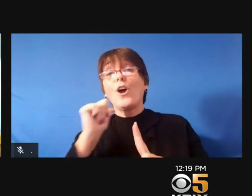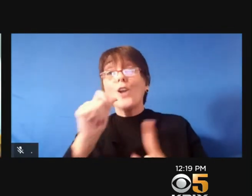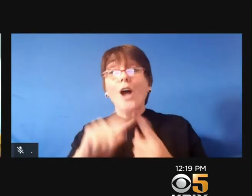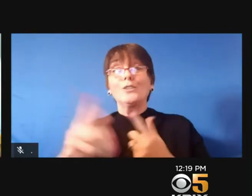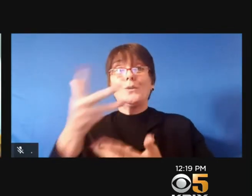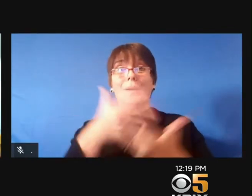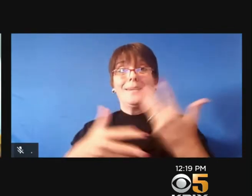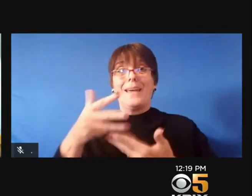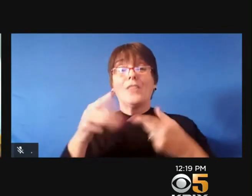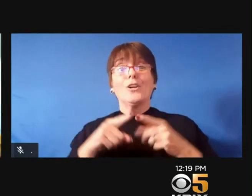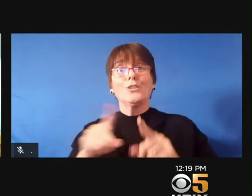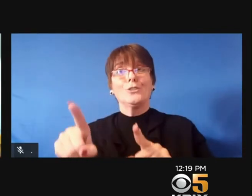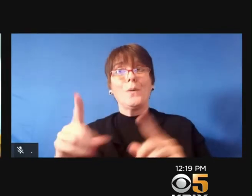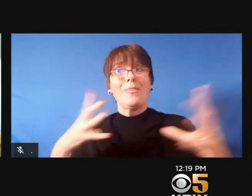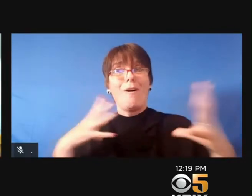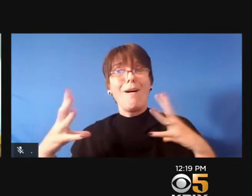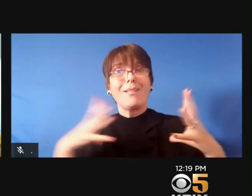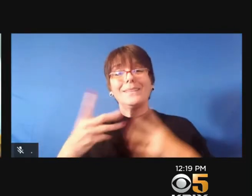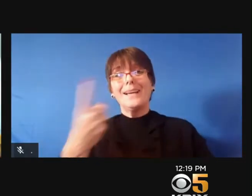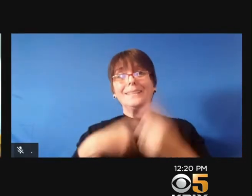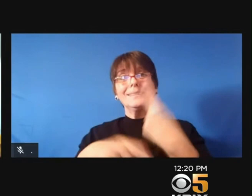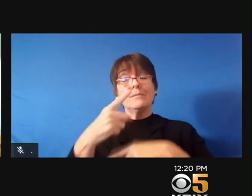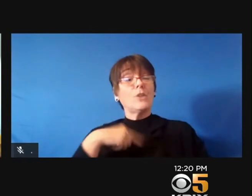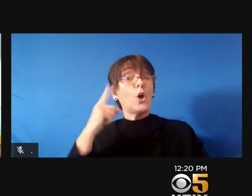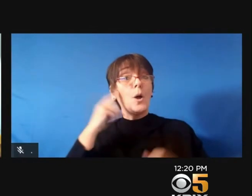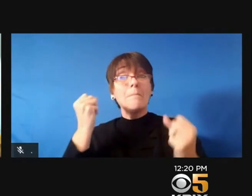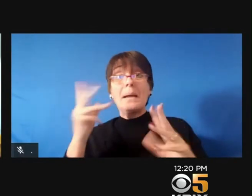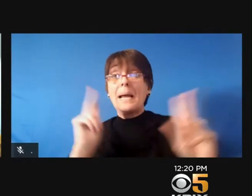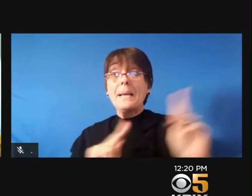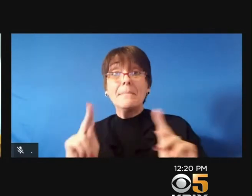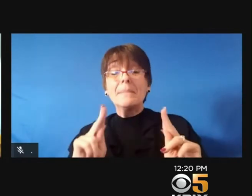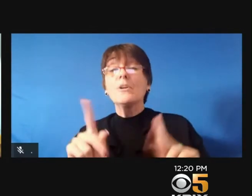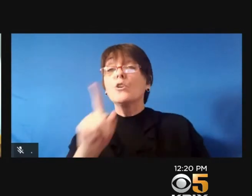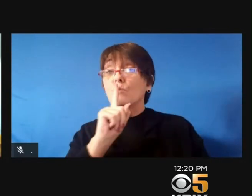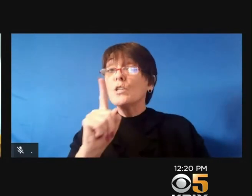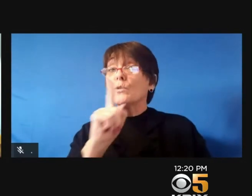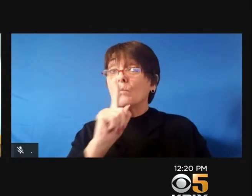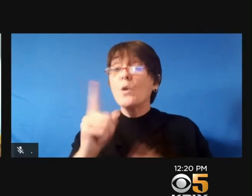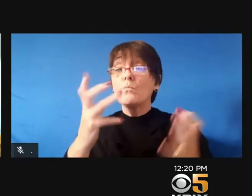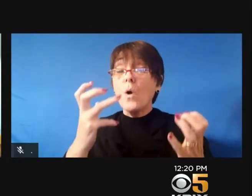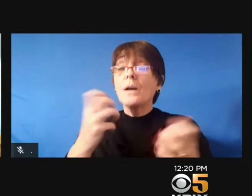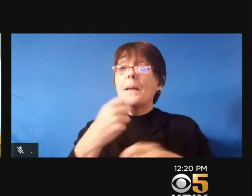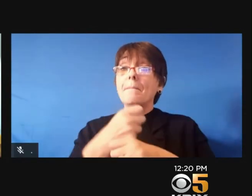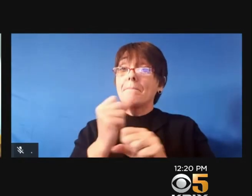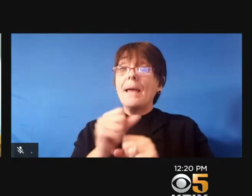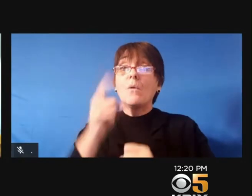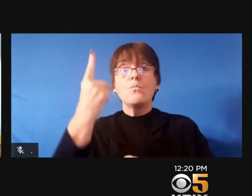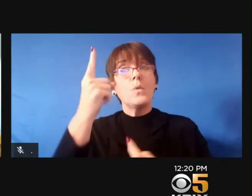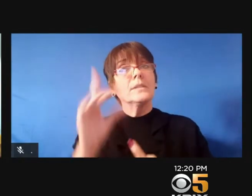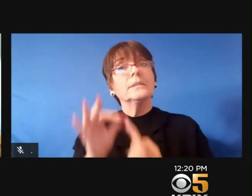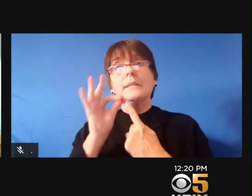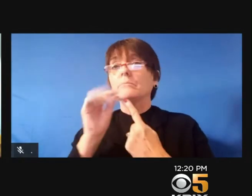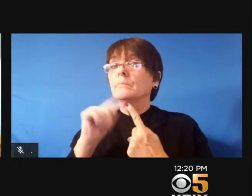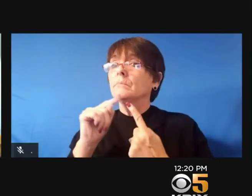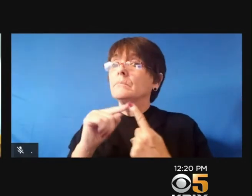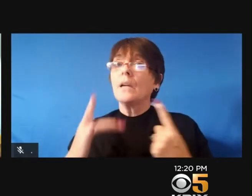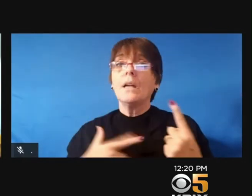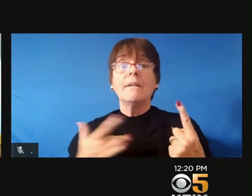AND NOT OTHER THINGS LIKE WORKPLACES? IF IT IS WORK GATHERING HOW DO PEOPLE NOT DURING THE HOLIDAYS.